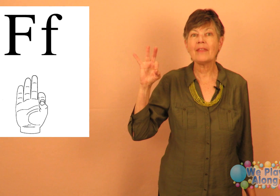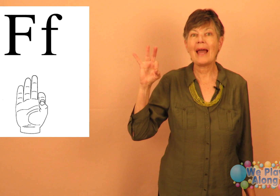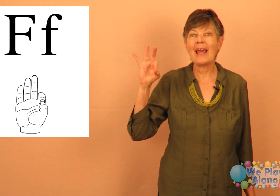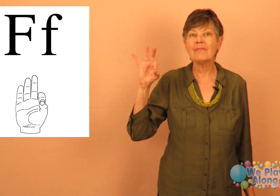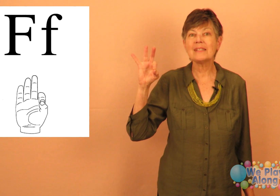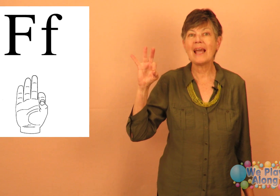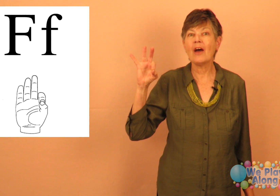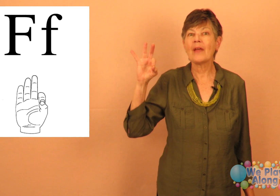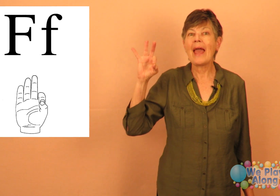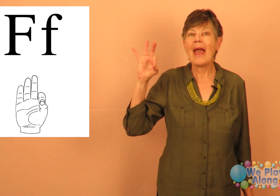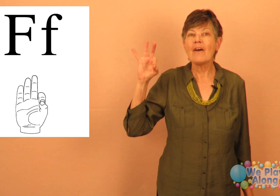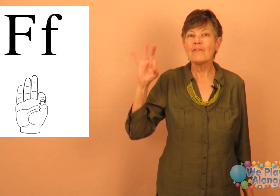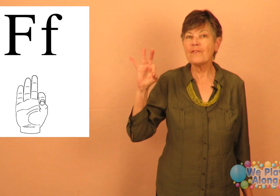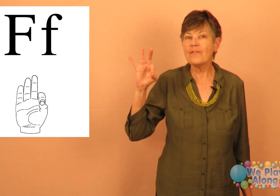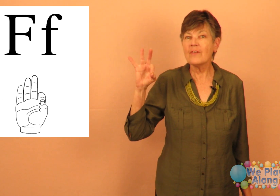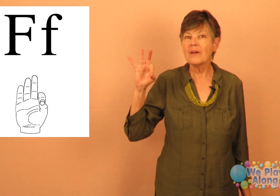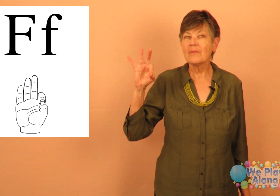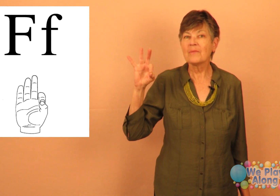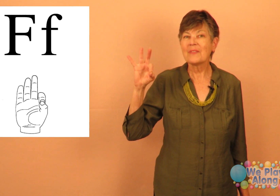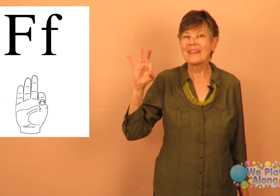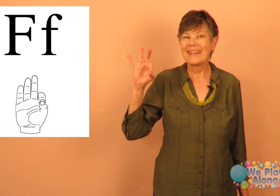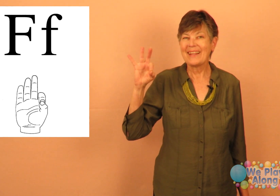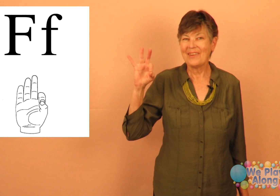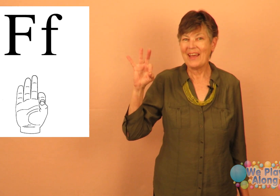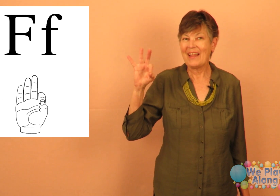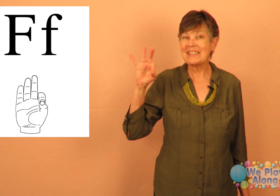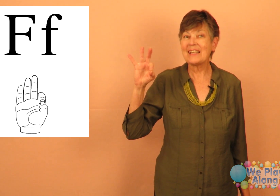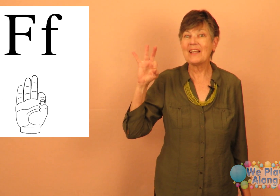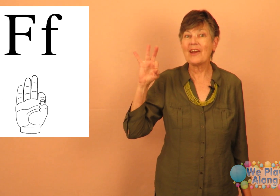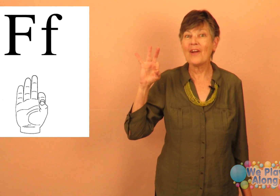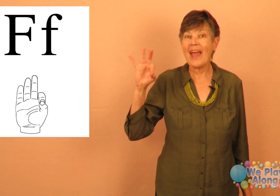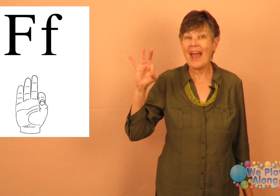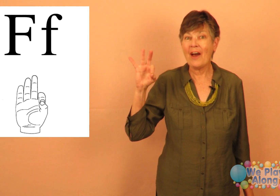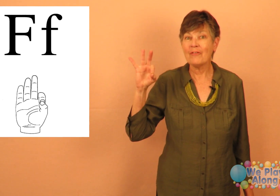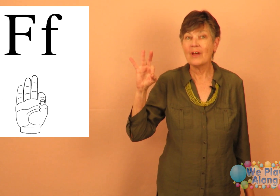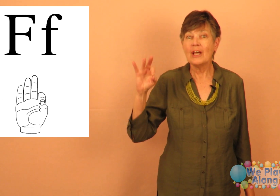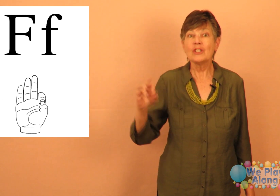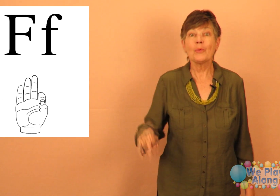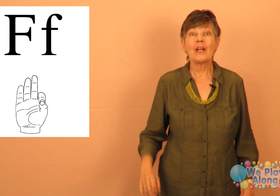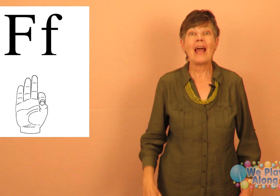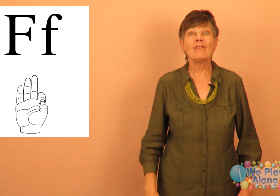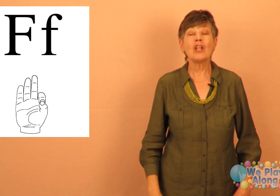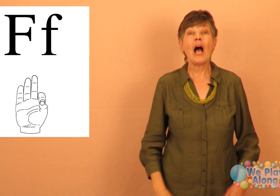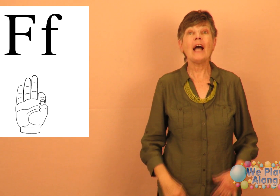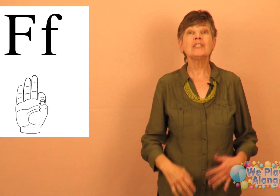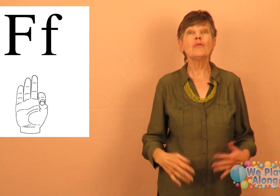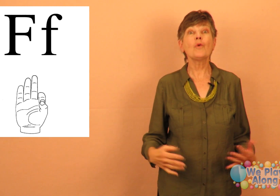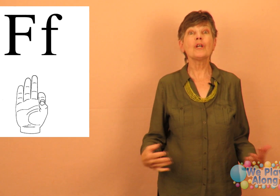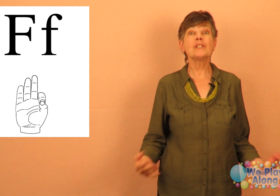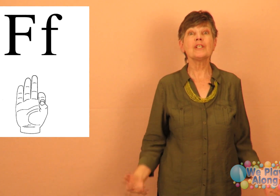that F sound okay that's the letter F so we're gonna have lots of words that